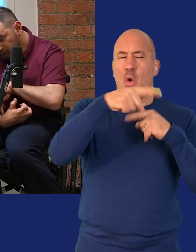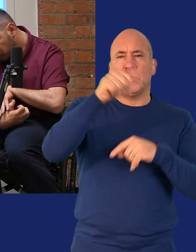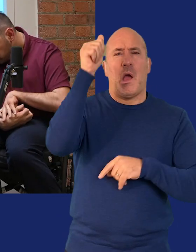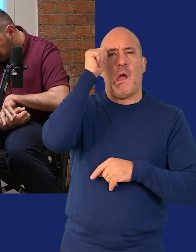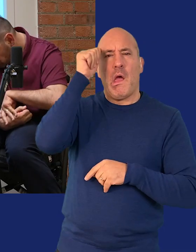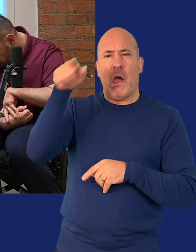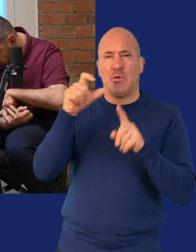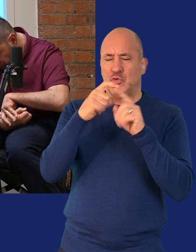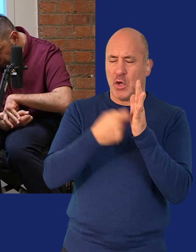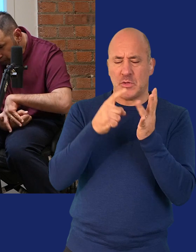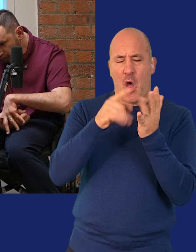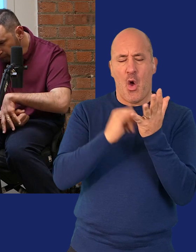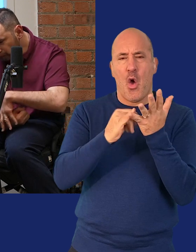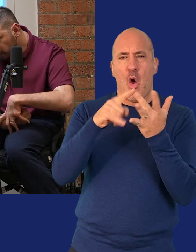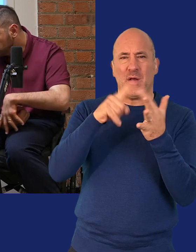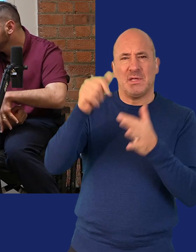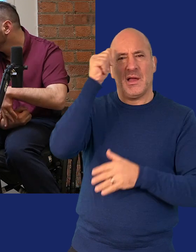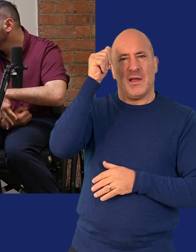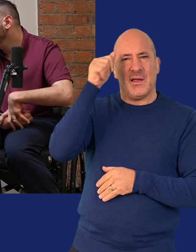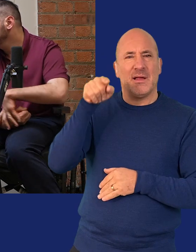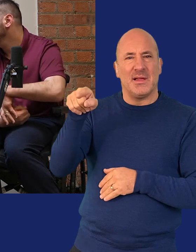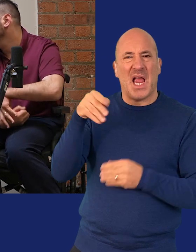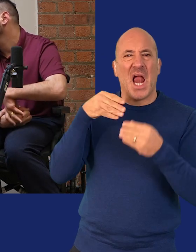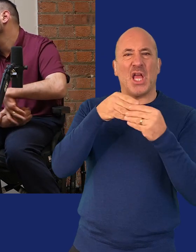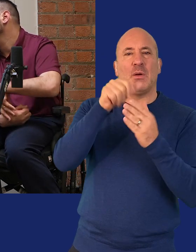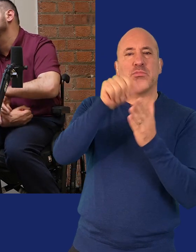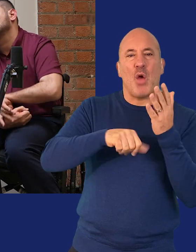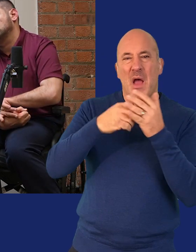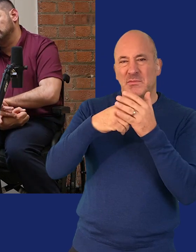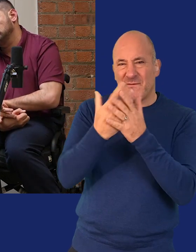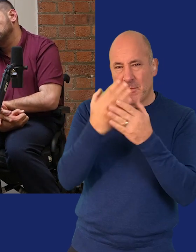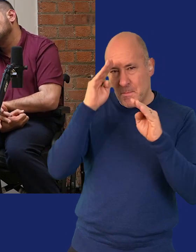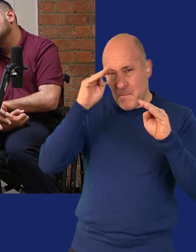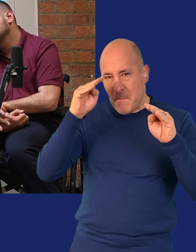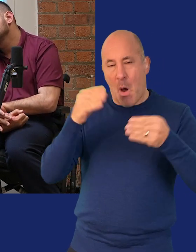specifically for disabled people in the NHS, but it requires resources, requires